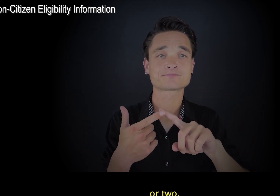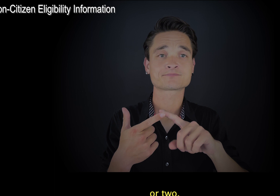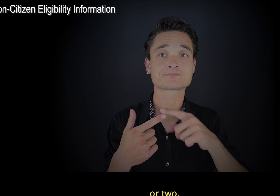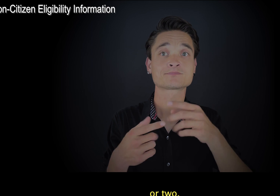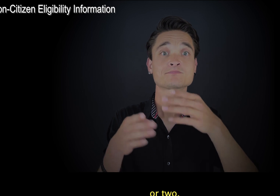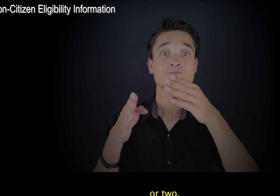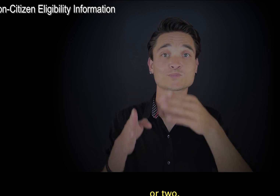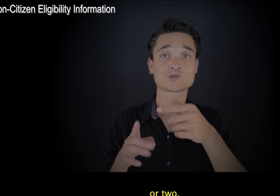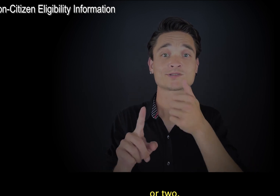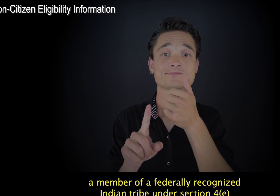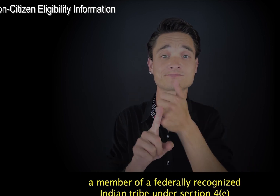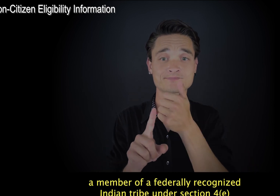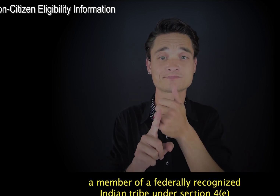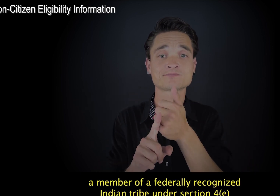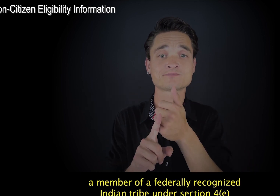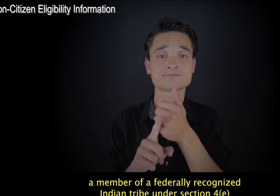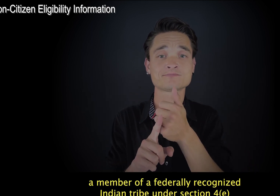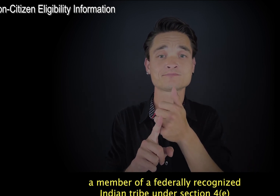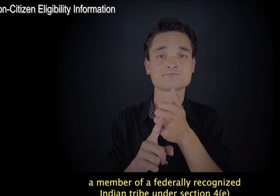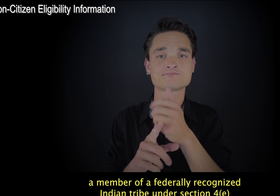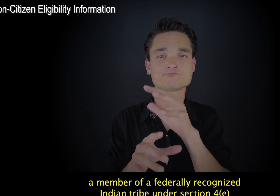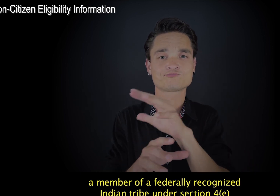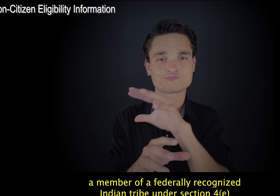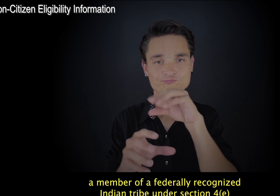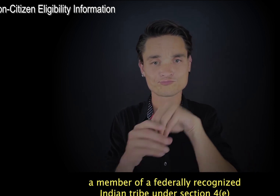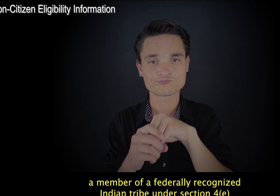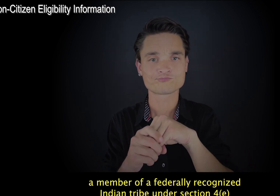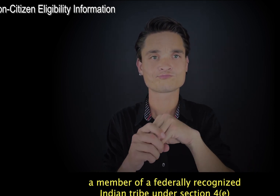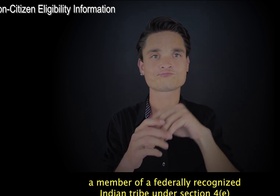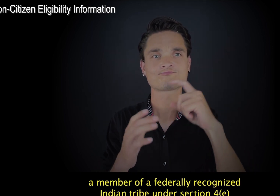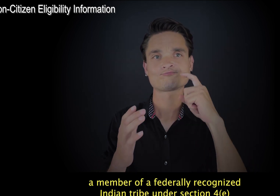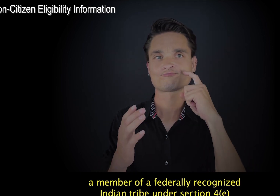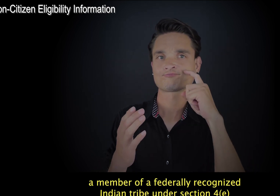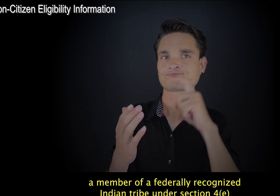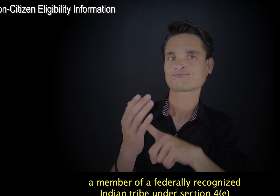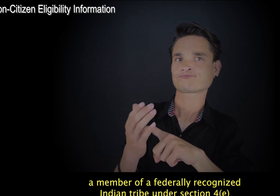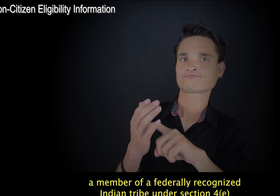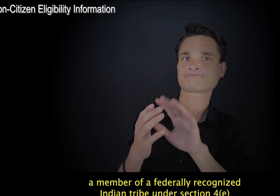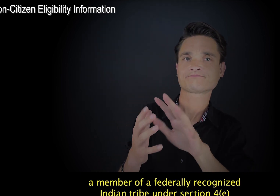or two, a member of a federally recognized Indian tribe under section 4(e)